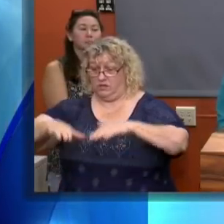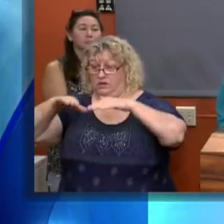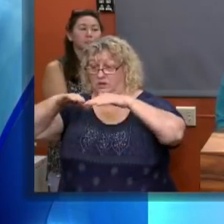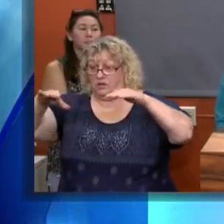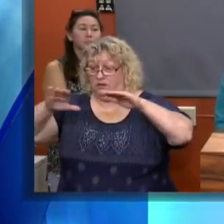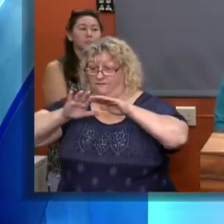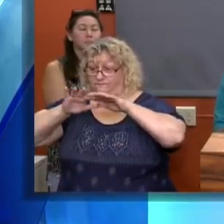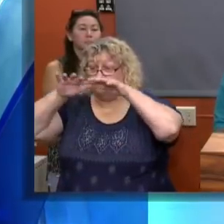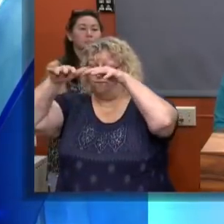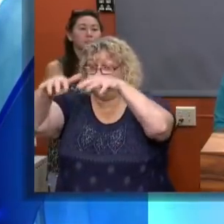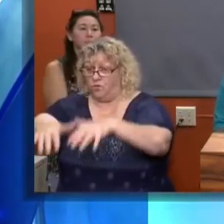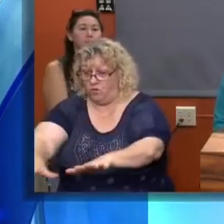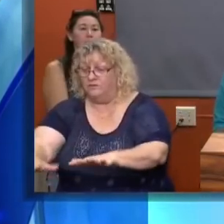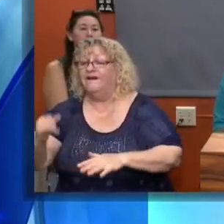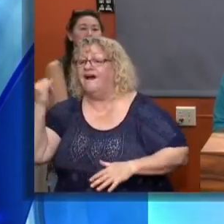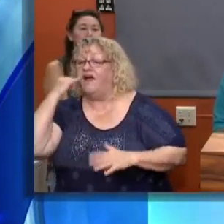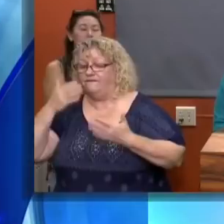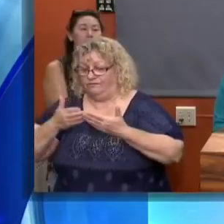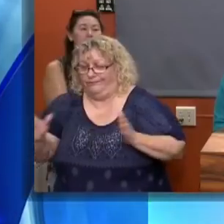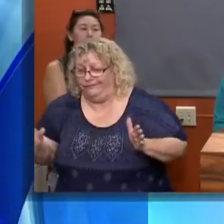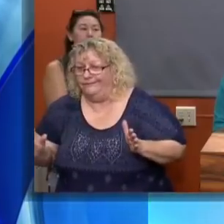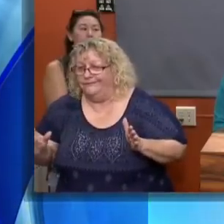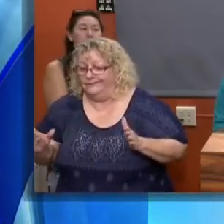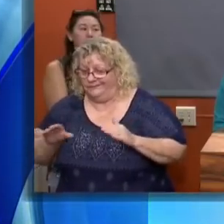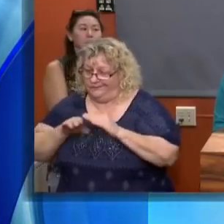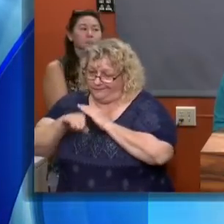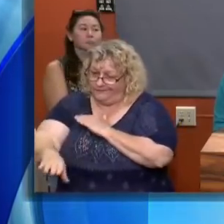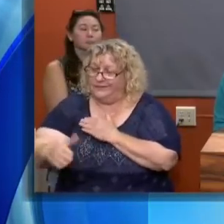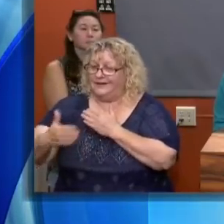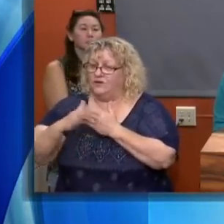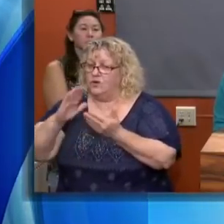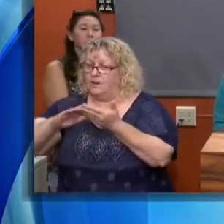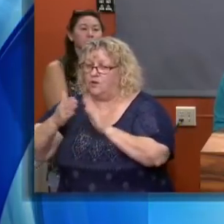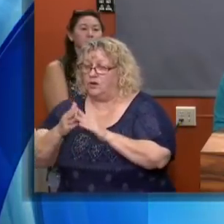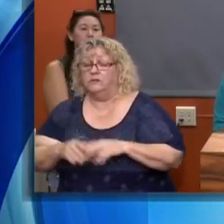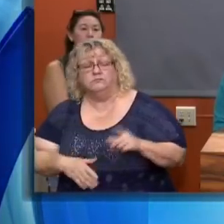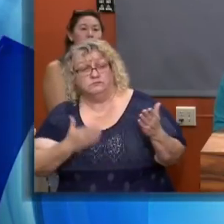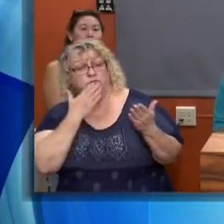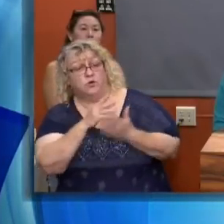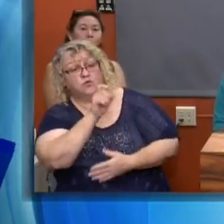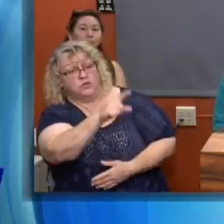TO YOUR KIT OF HAVING DO EVACUATION ON SHORT NOTICE, UNLIKELY CASE THE DAM MIGHT FAIL.